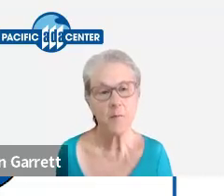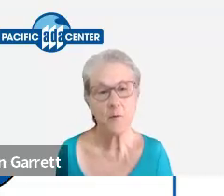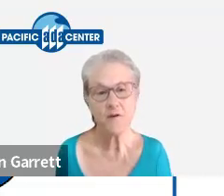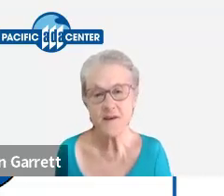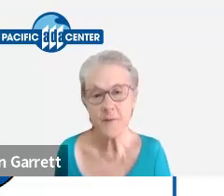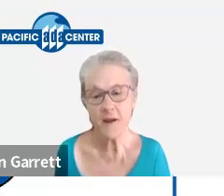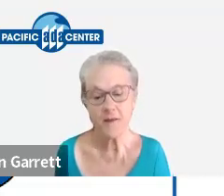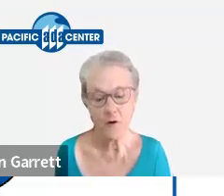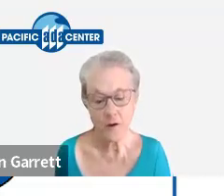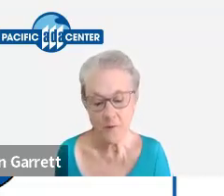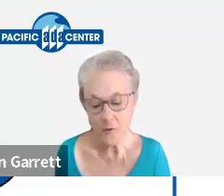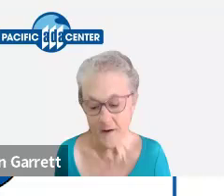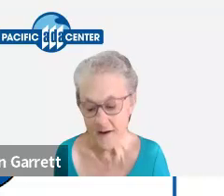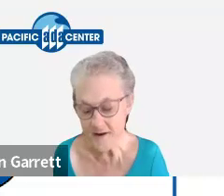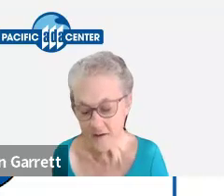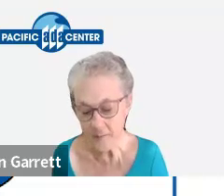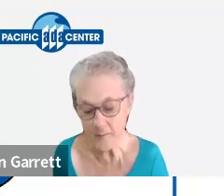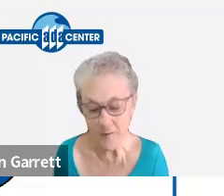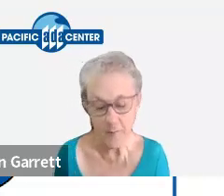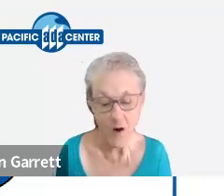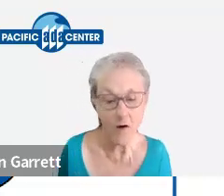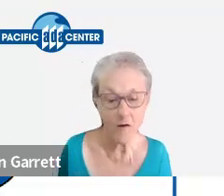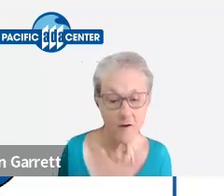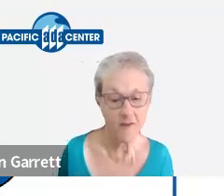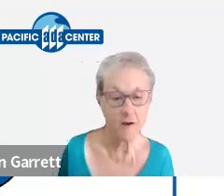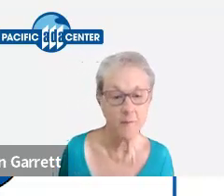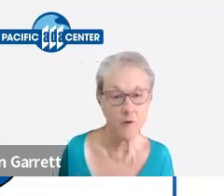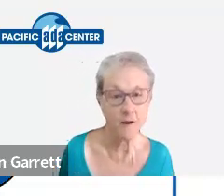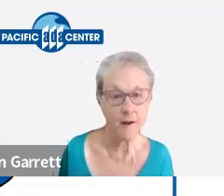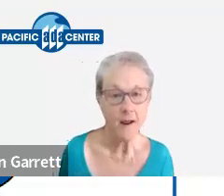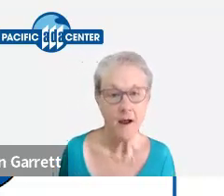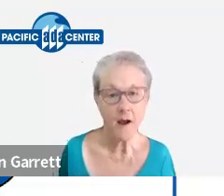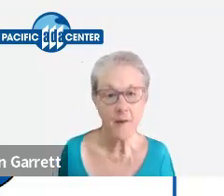people participate in their communities. Not let people be part of the community.